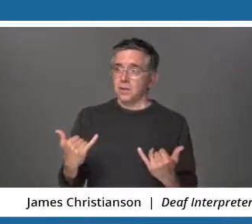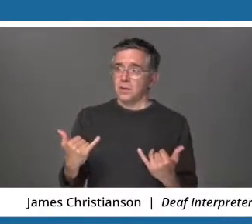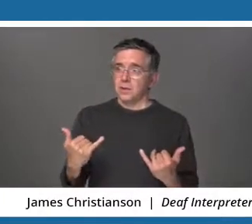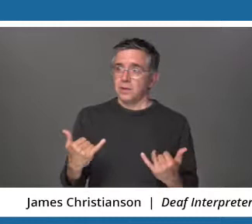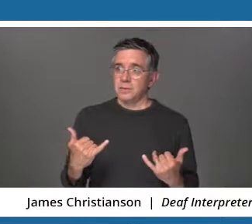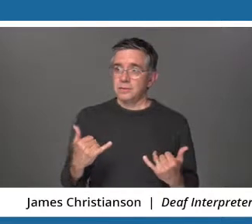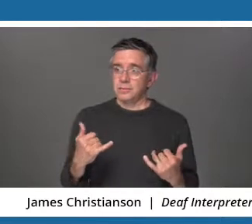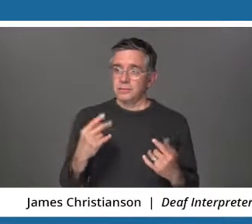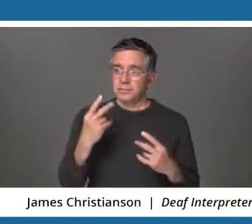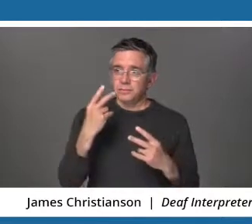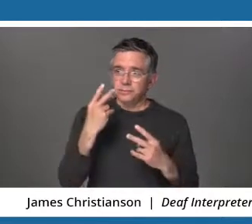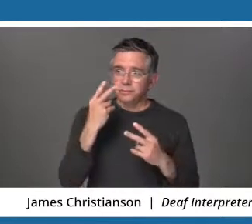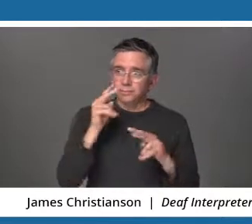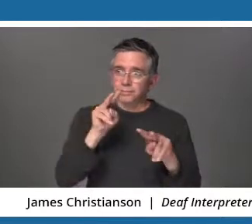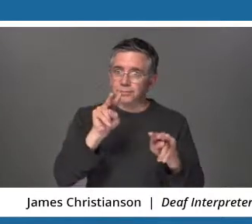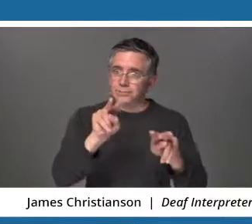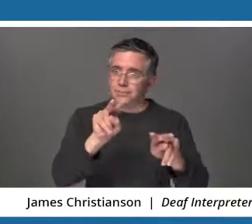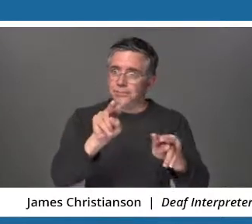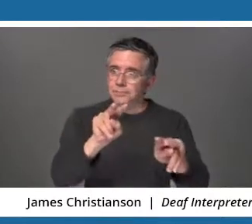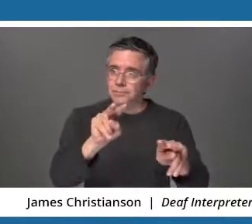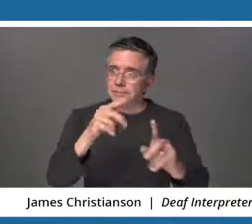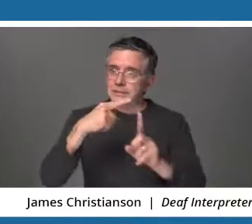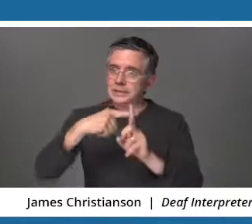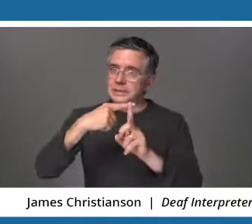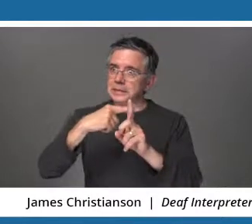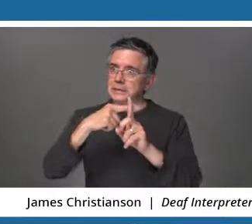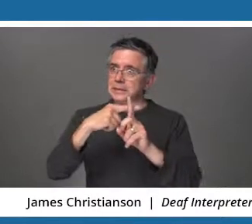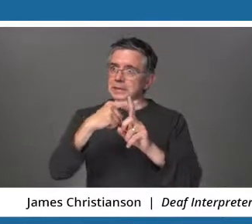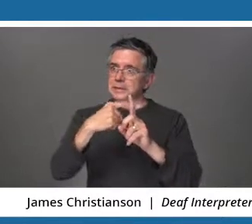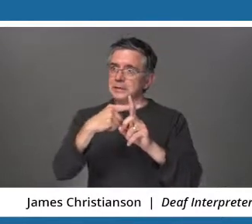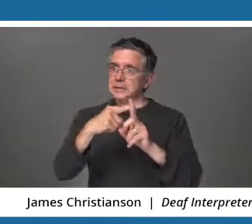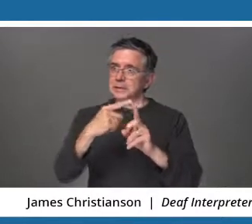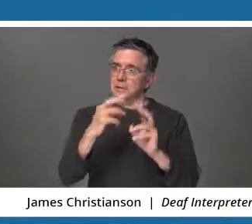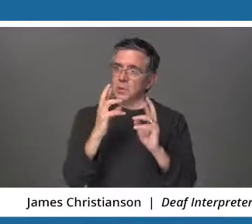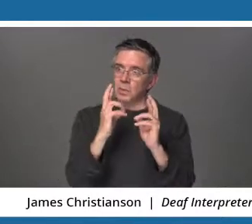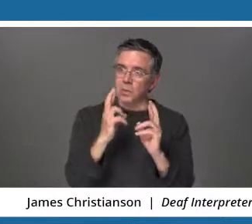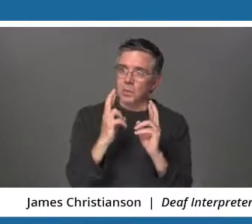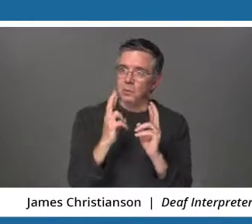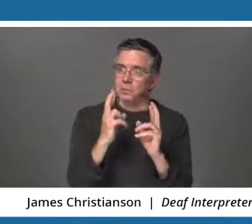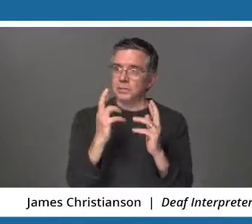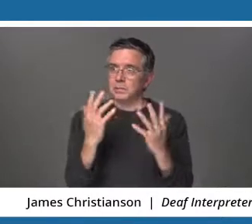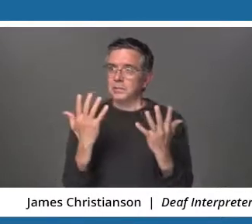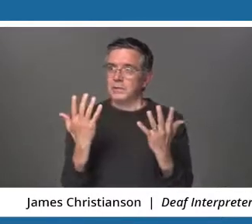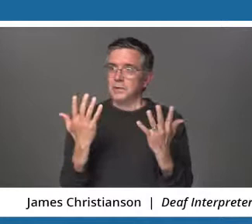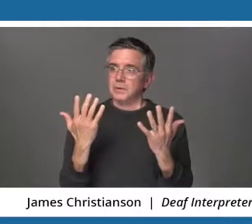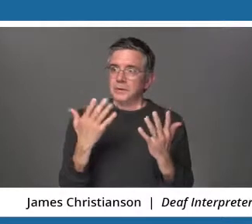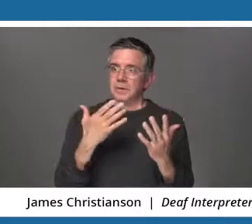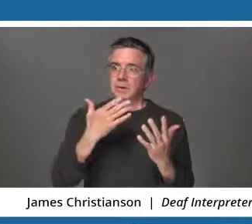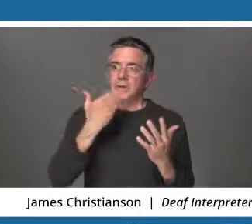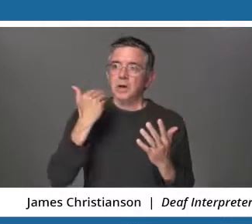a return hopefully to a better than what was normal before, and some hope, and, you know,